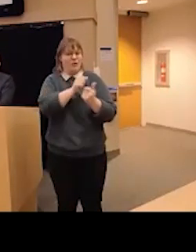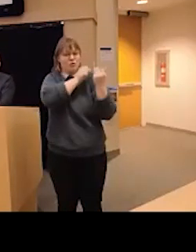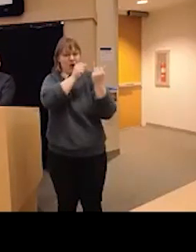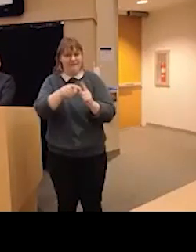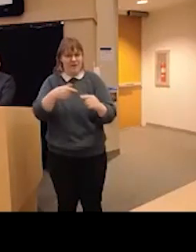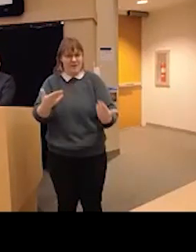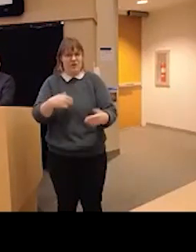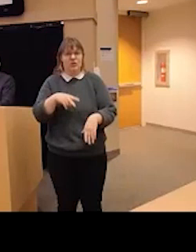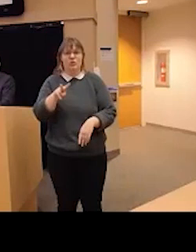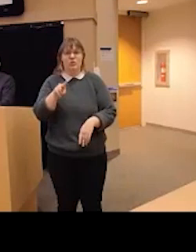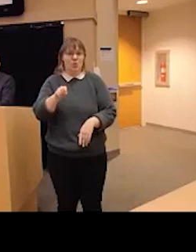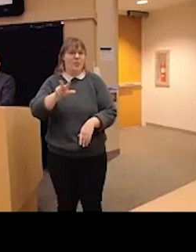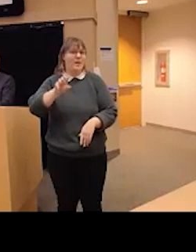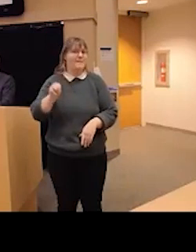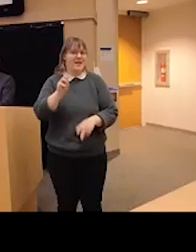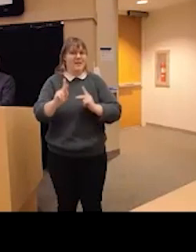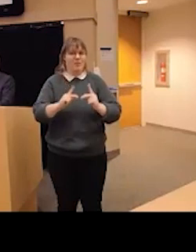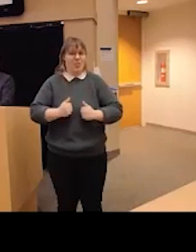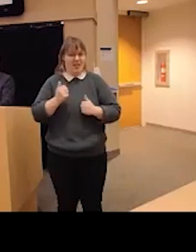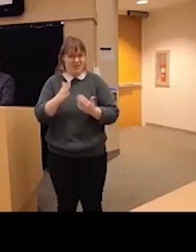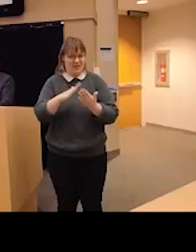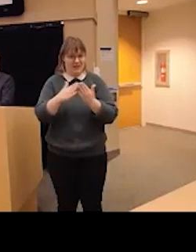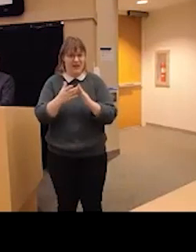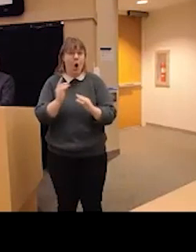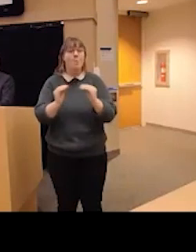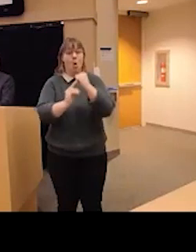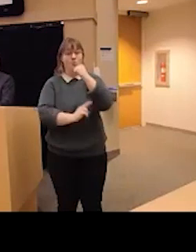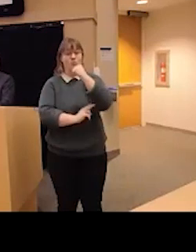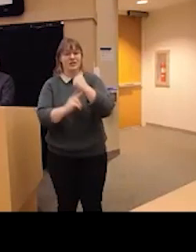there's 2.3 million people in the metro area is more bridges than any other city in the world